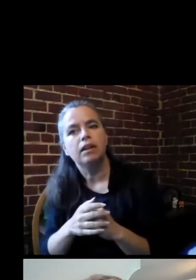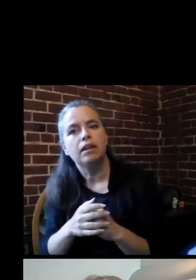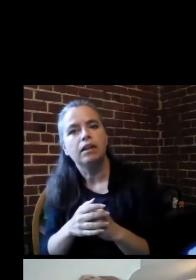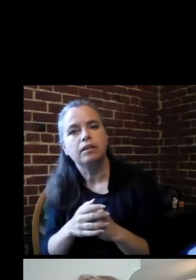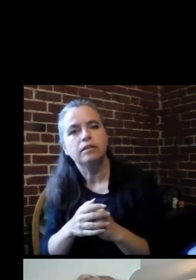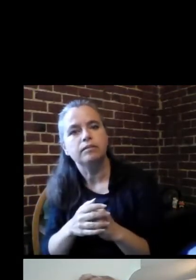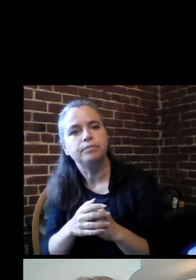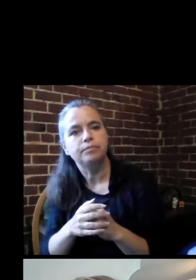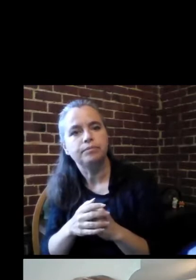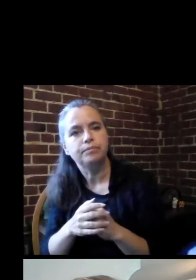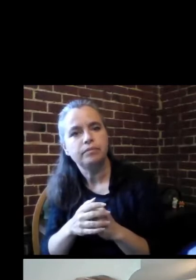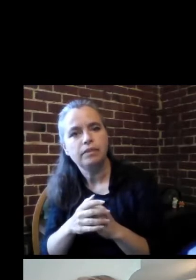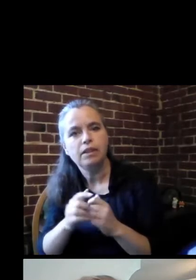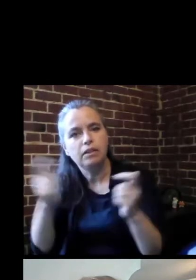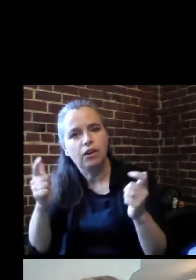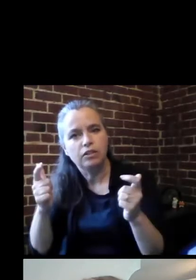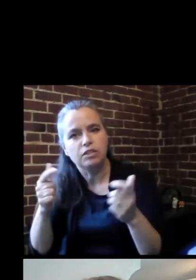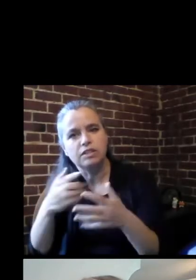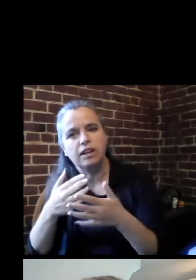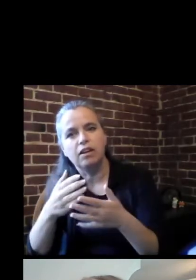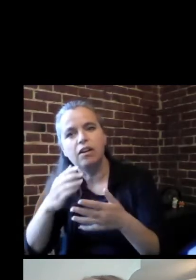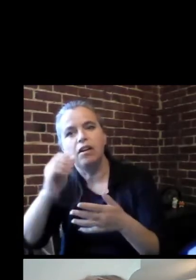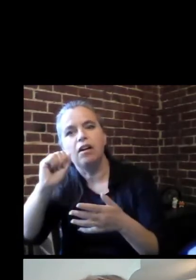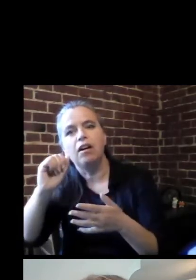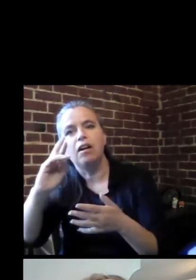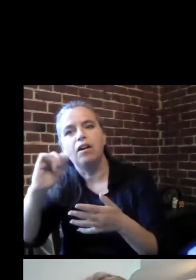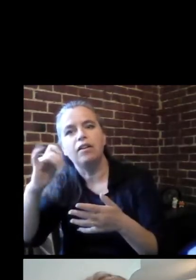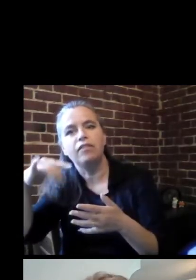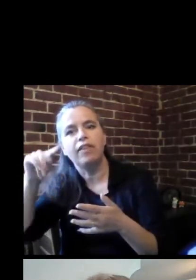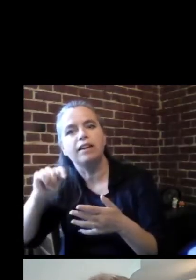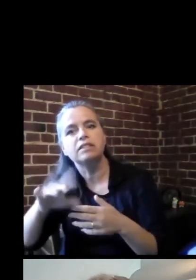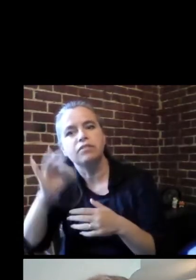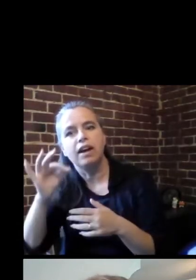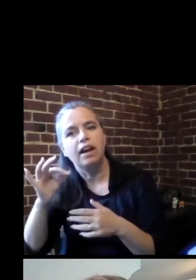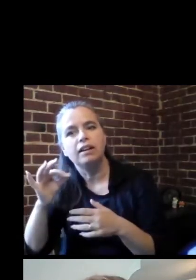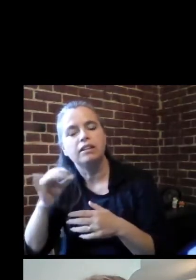these artifacts are caked in dirt. A lot of times they're hard to see or they're small, broken up in the ground.